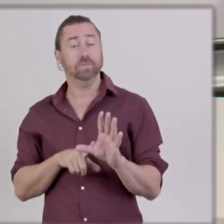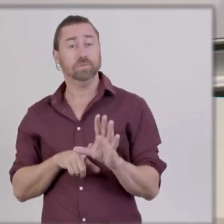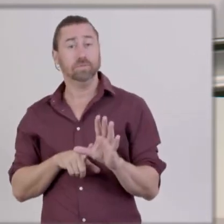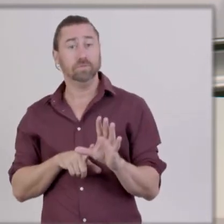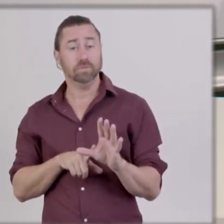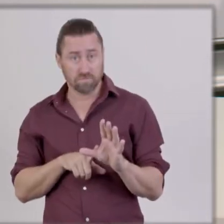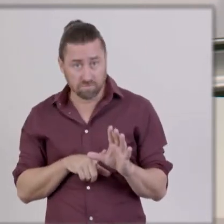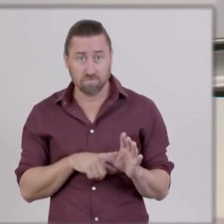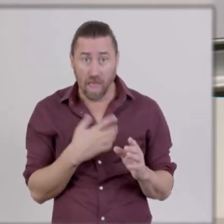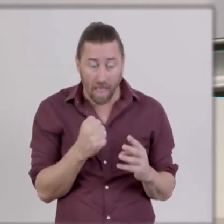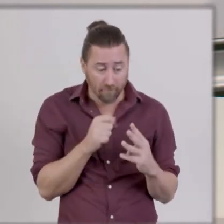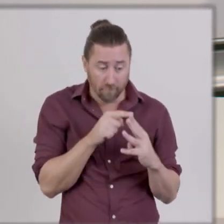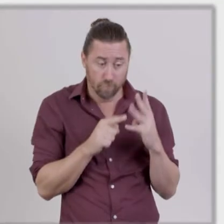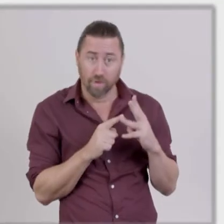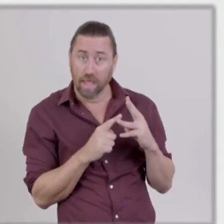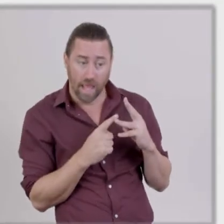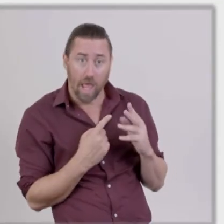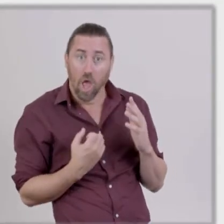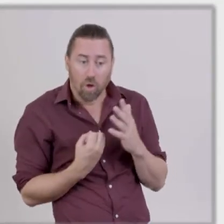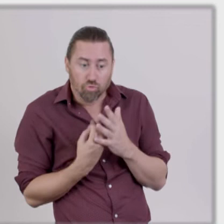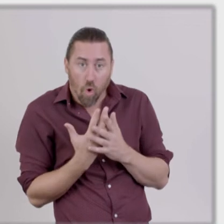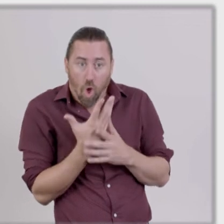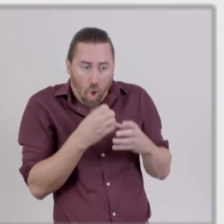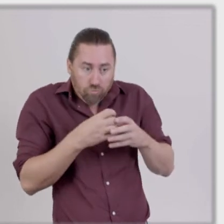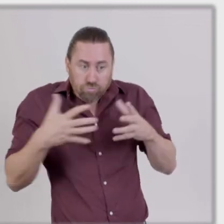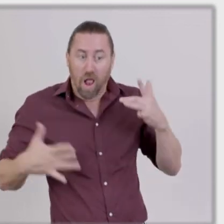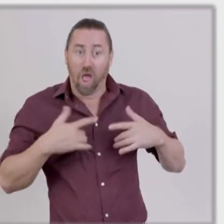a chicken will go through three key stages, in its lifecycle.